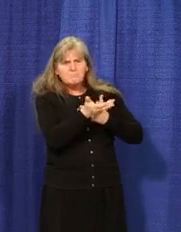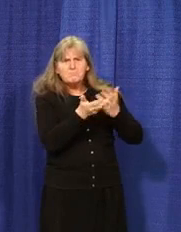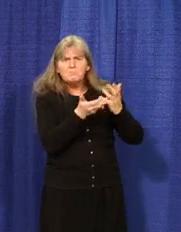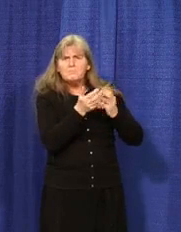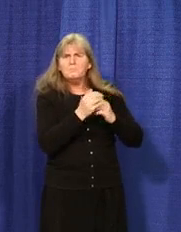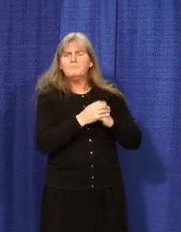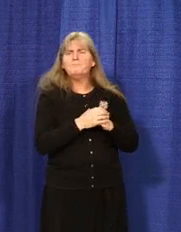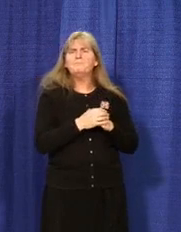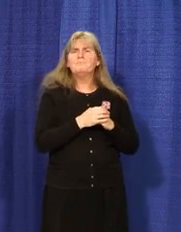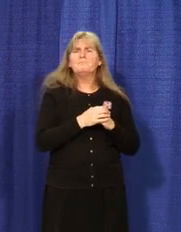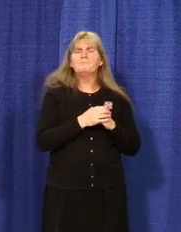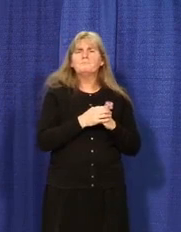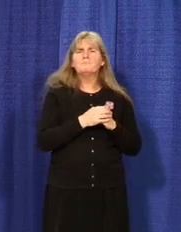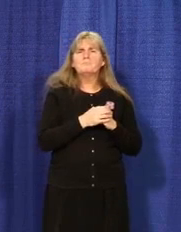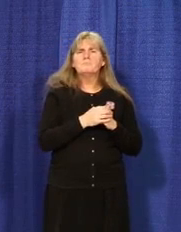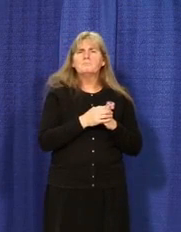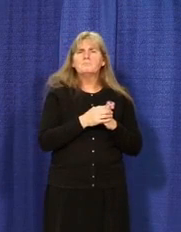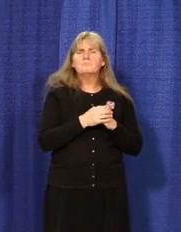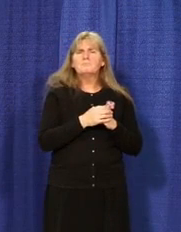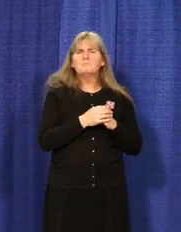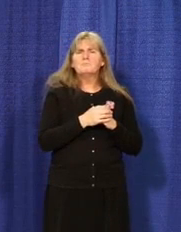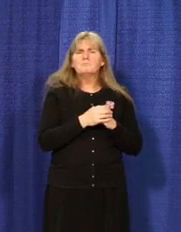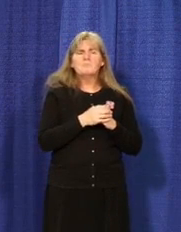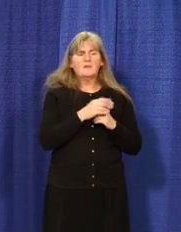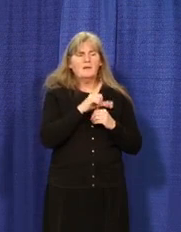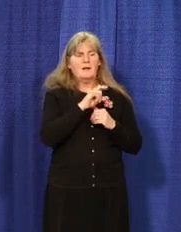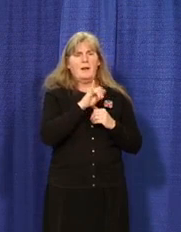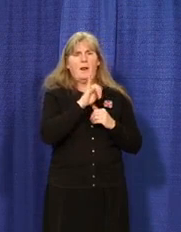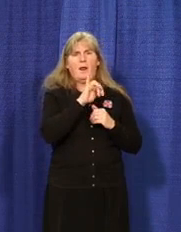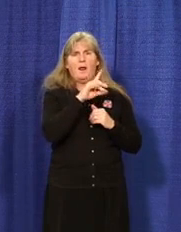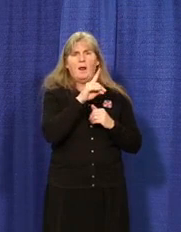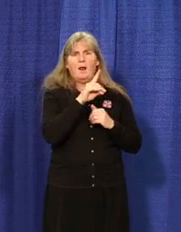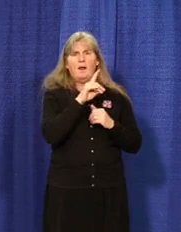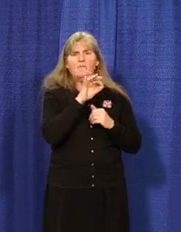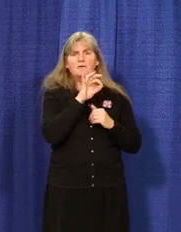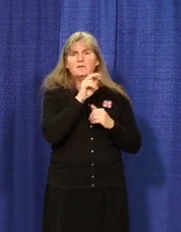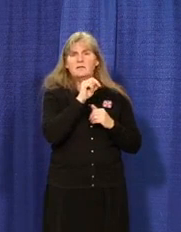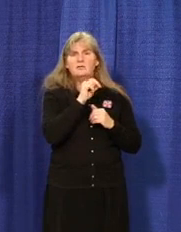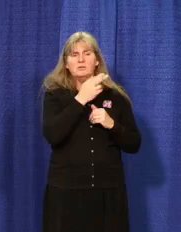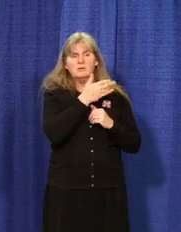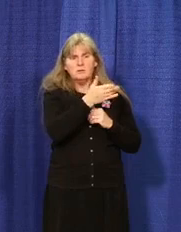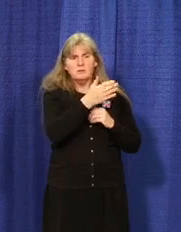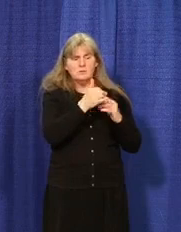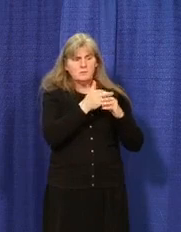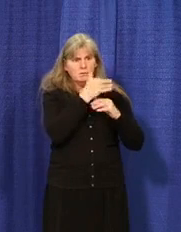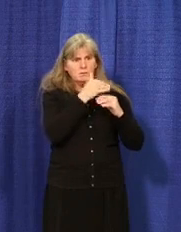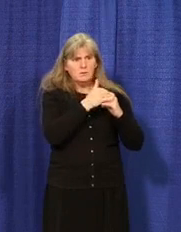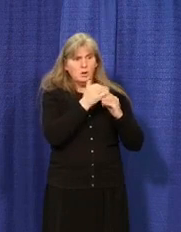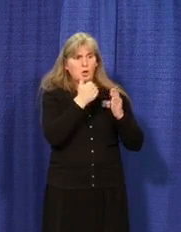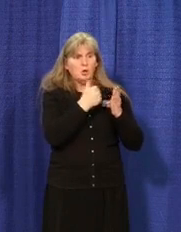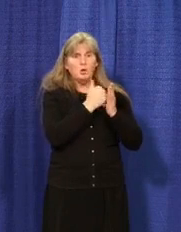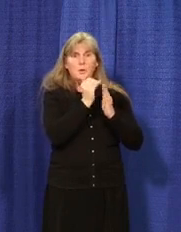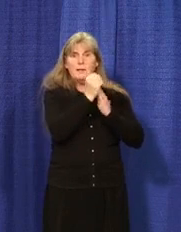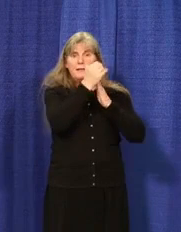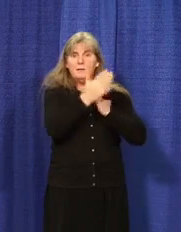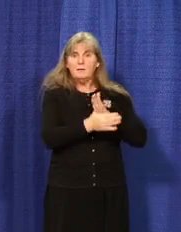What we have seen with the Liard First Nation, and the new leadership there as well,